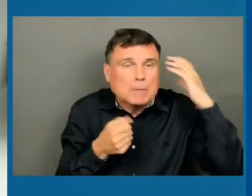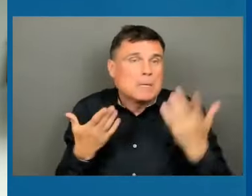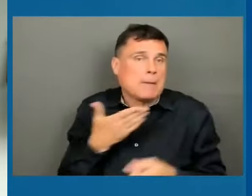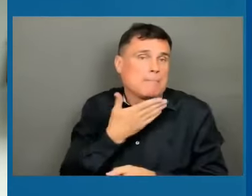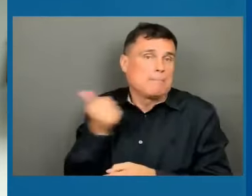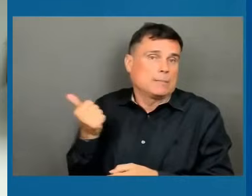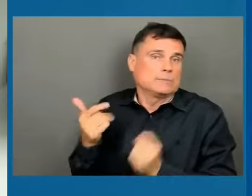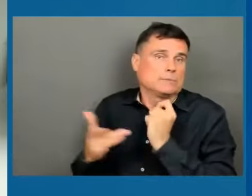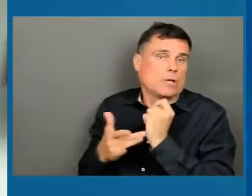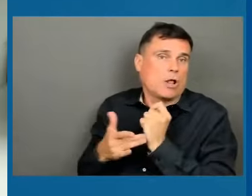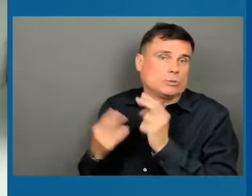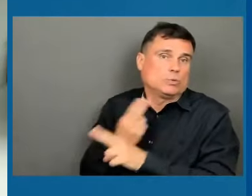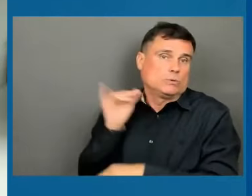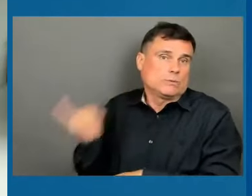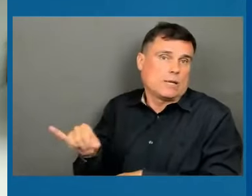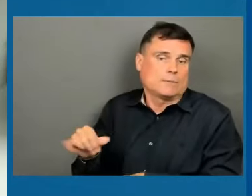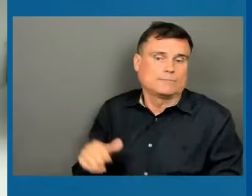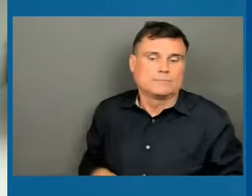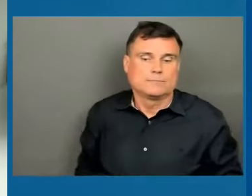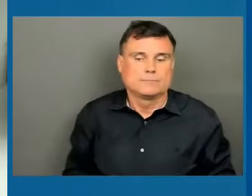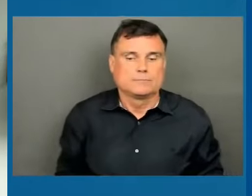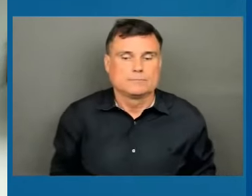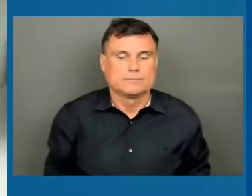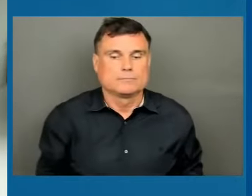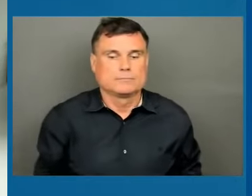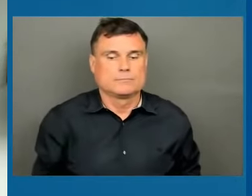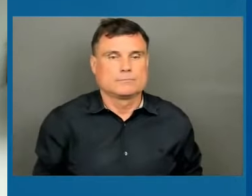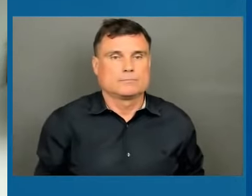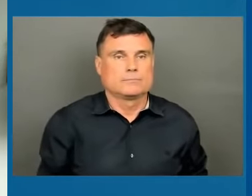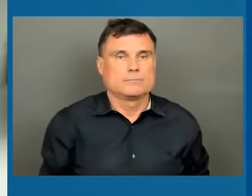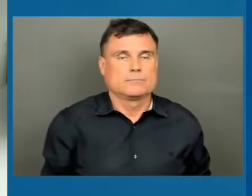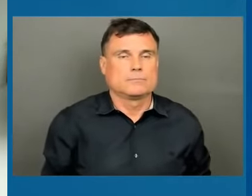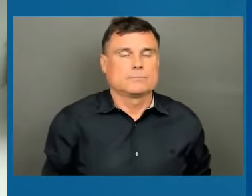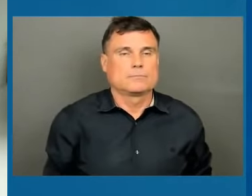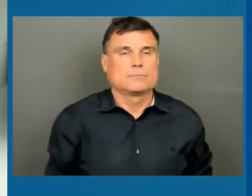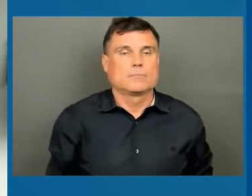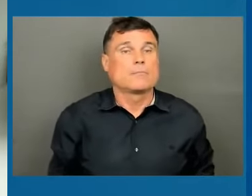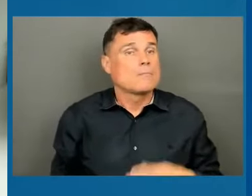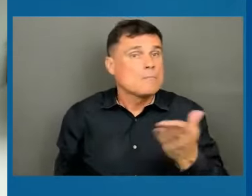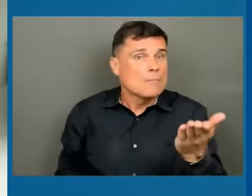have any advice for residents who may find themselves in an